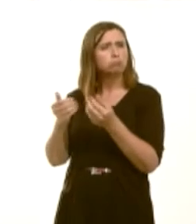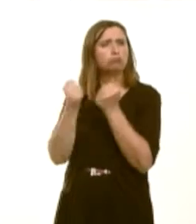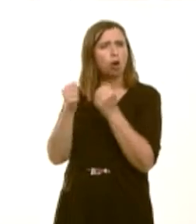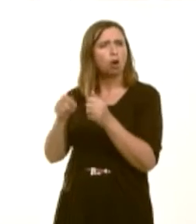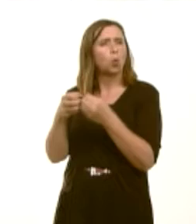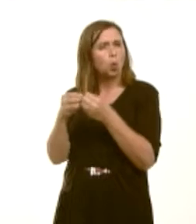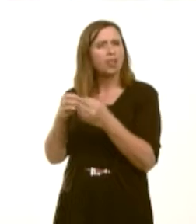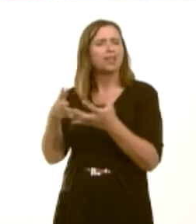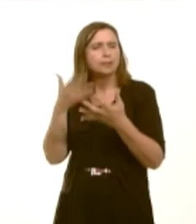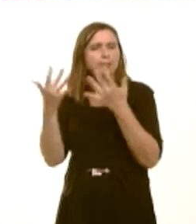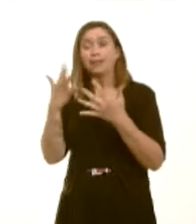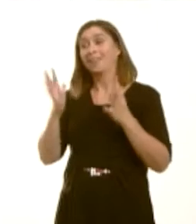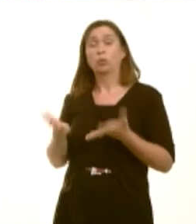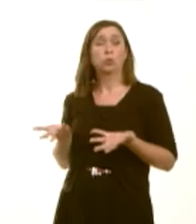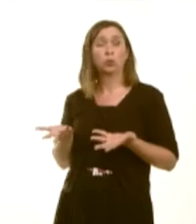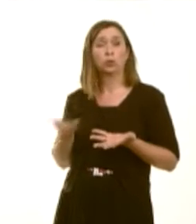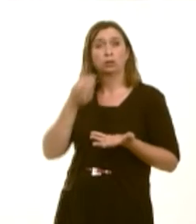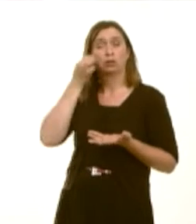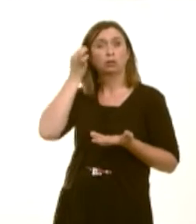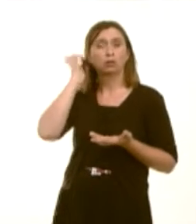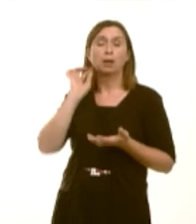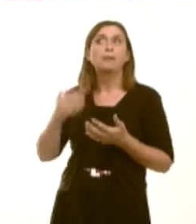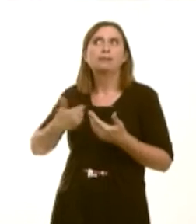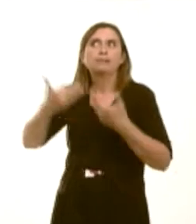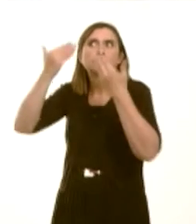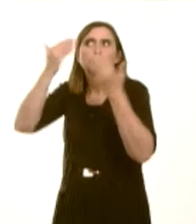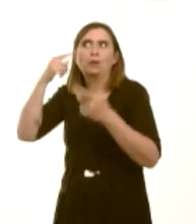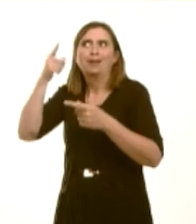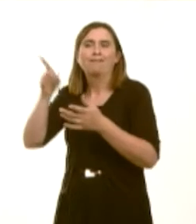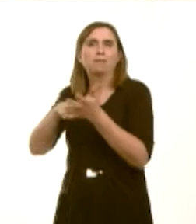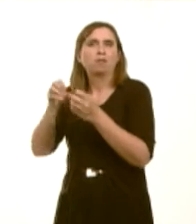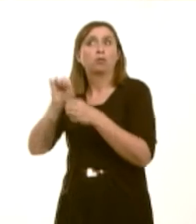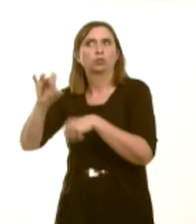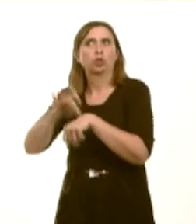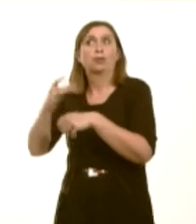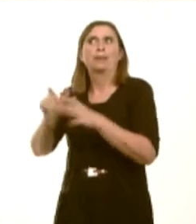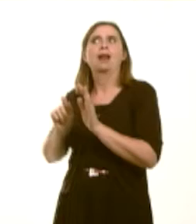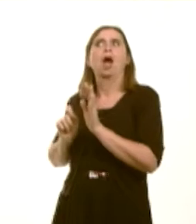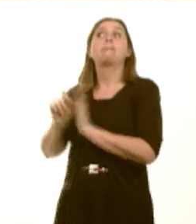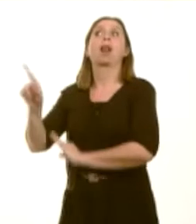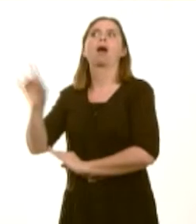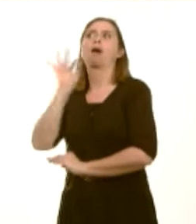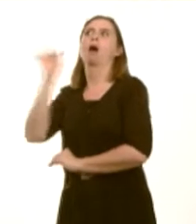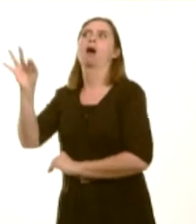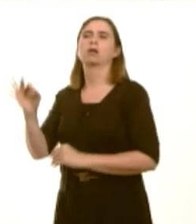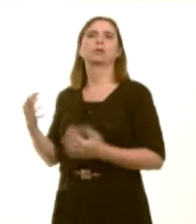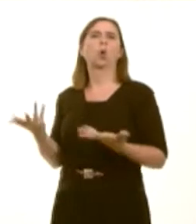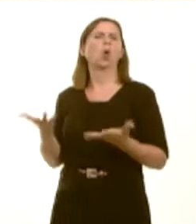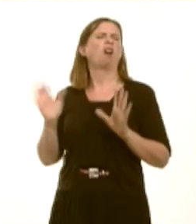I do not know, in this case, whether such an application was made. Y Llywydd / The Presiding Officer: We now move to the leader of the Welsh Liberal Democrats,